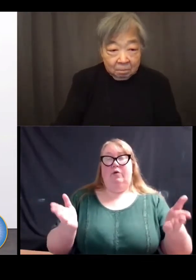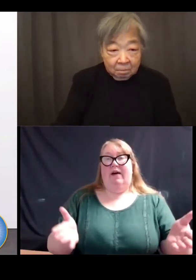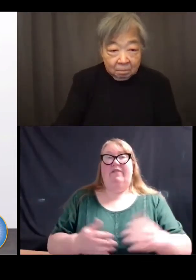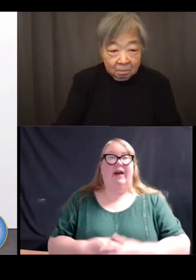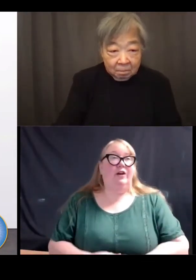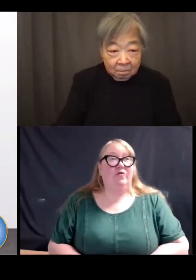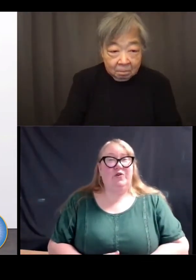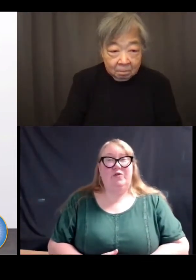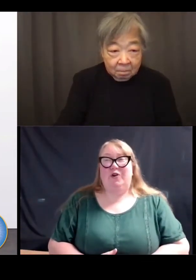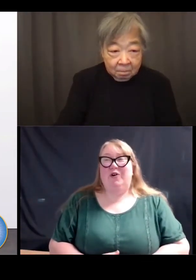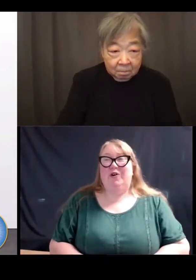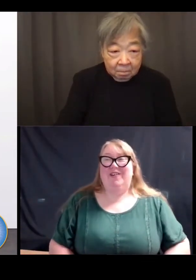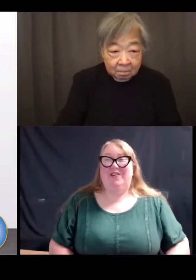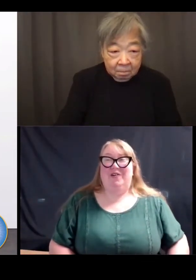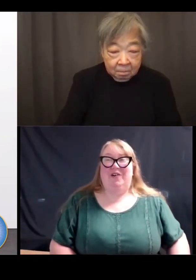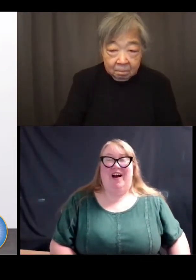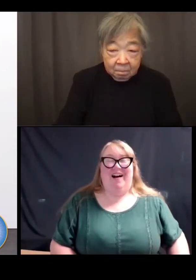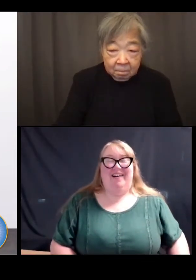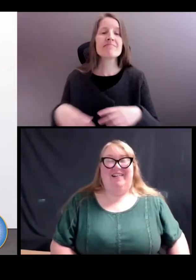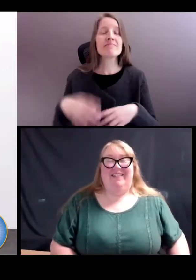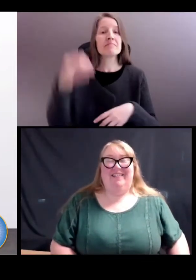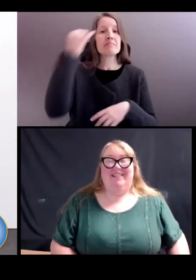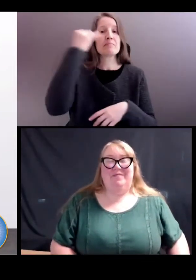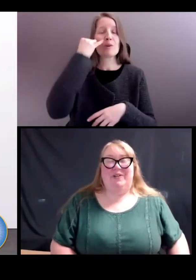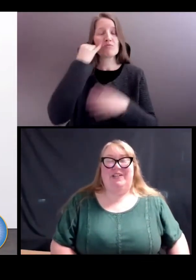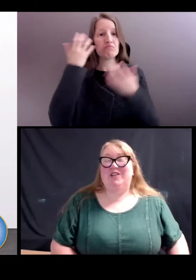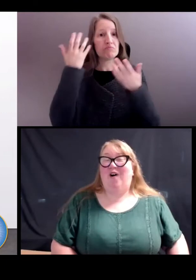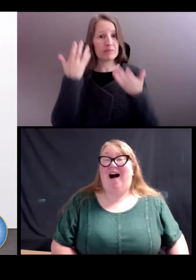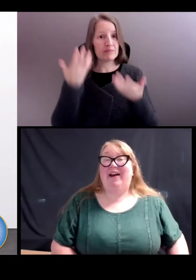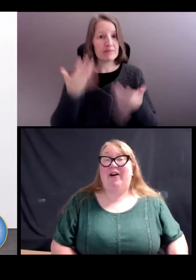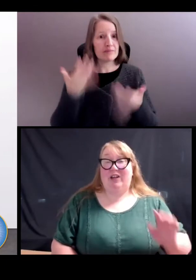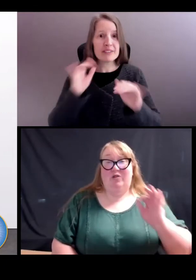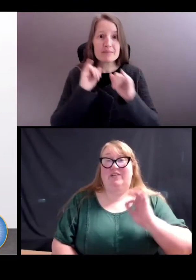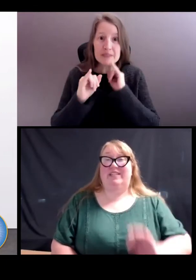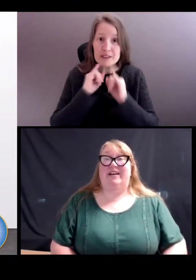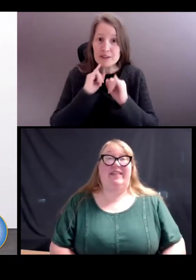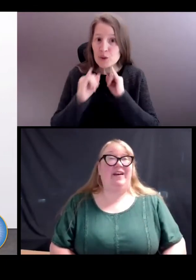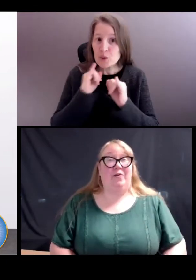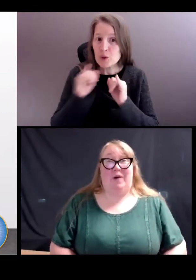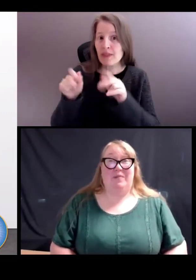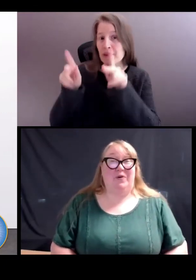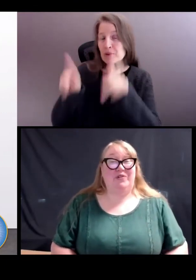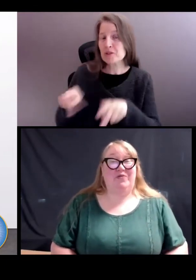You have interviewed your potential hire and you decided they are the right person for